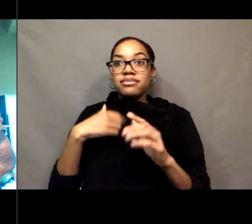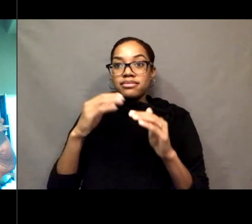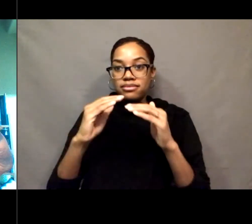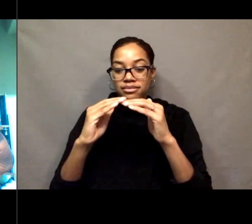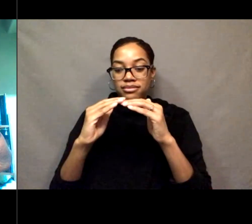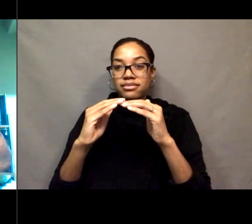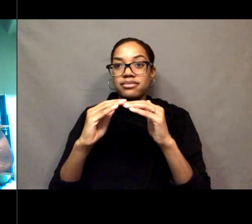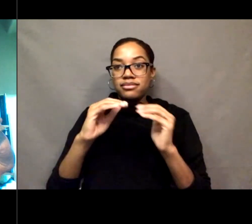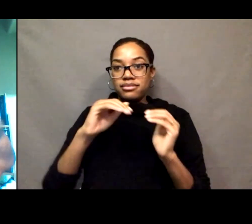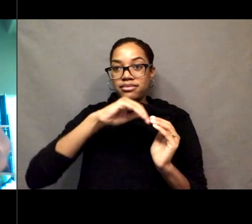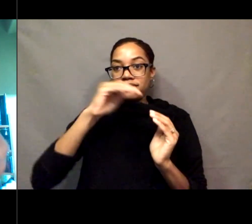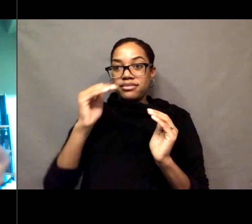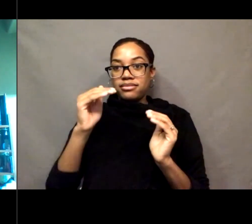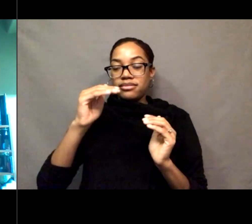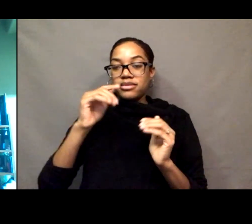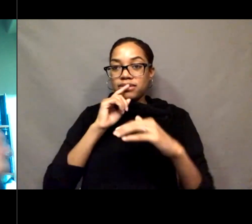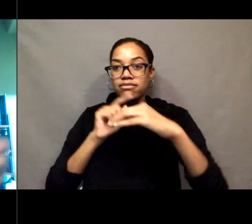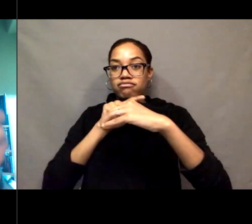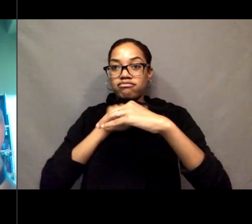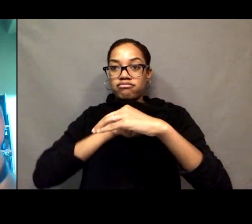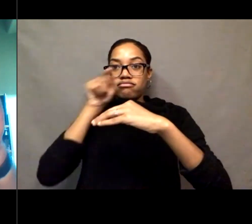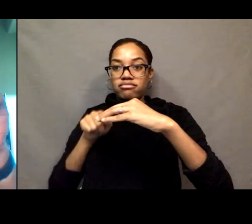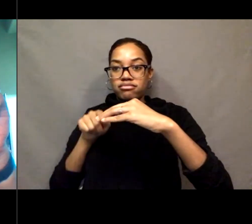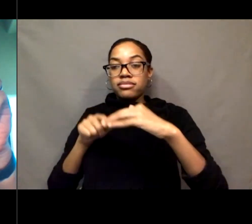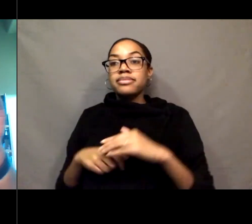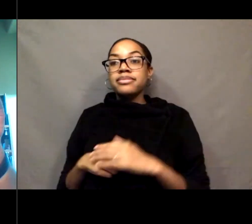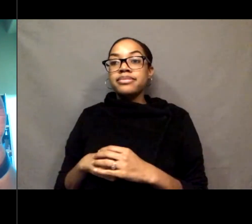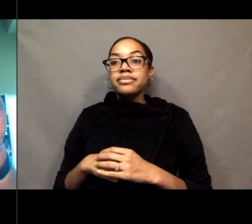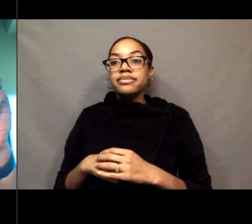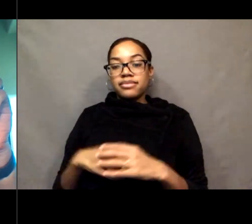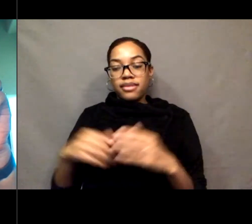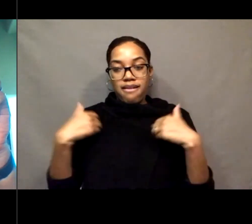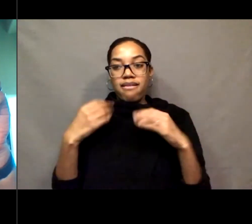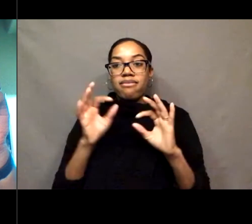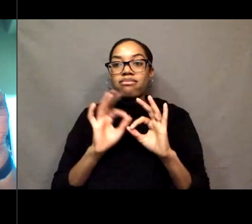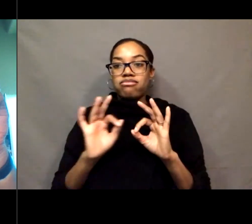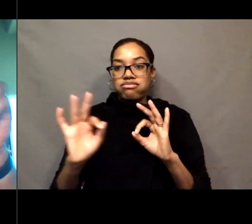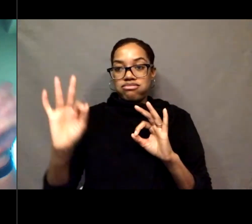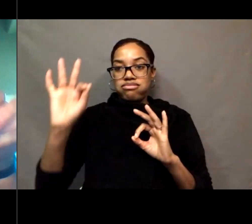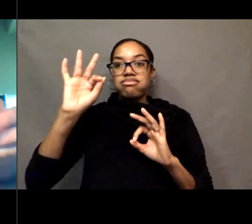compared to flats and the young pinks. As all abalone do, they have the respiratory ports